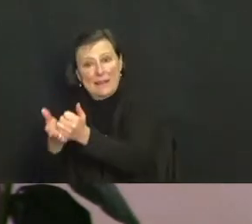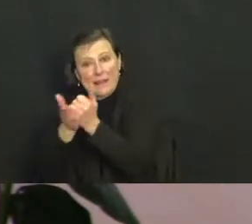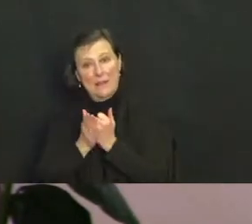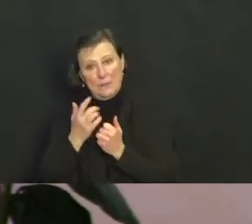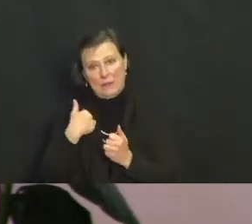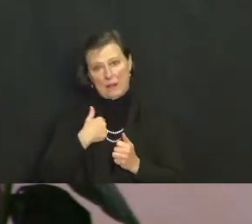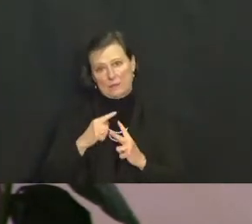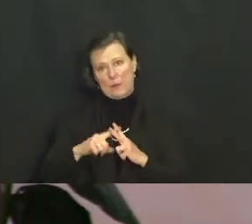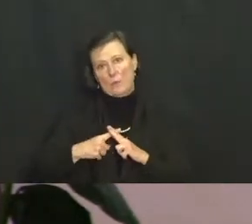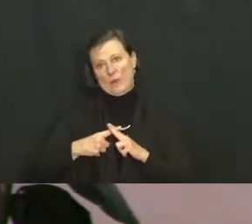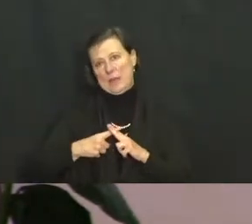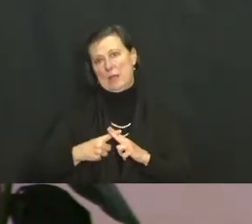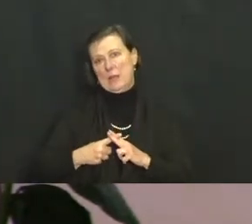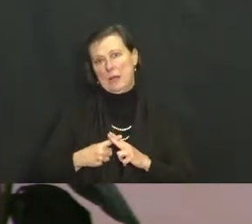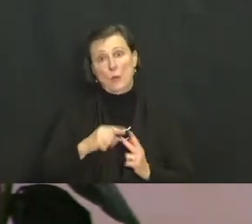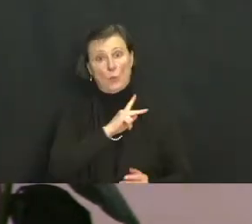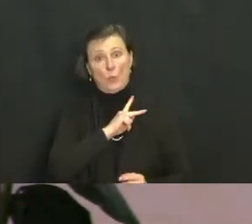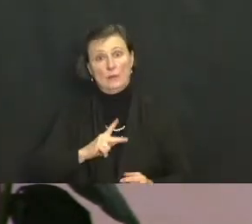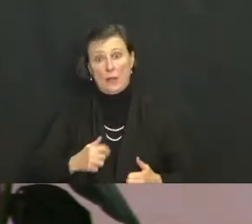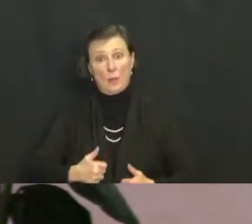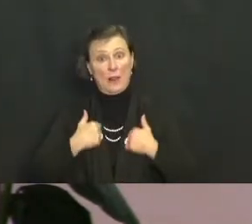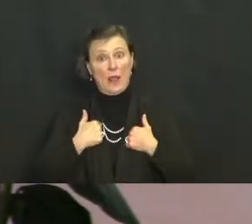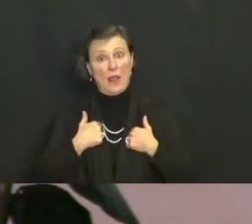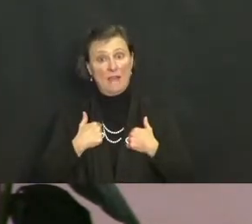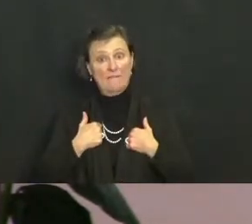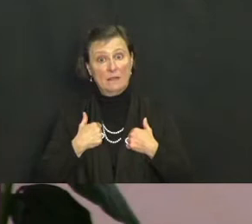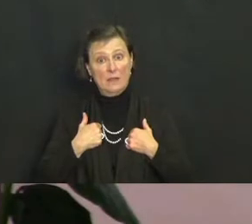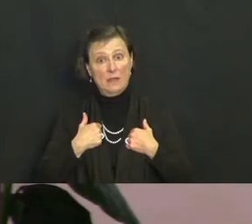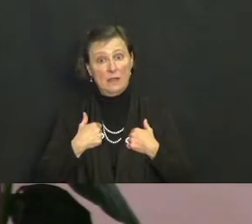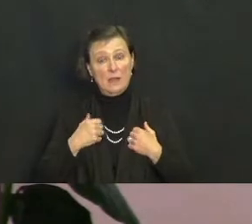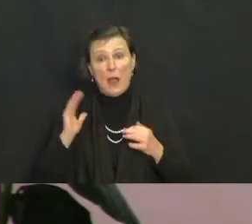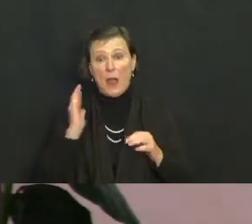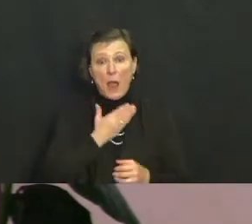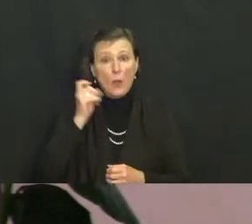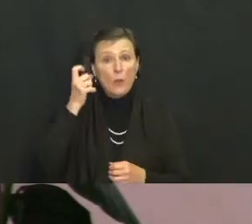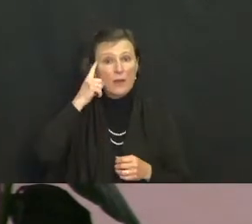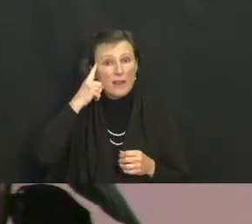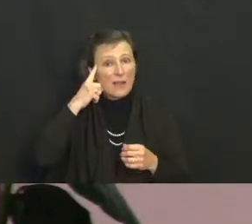When King was alive, our own government sought to deface his image by destroying his reputation.